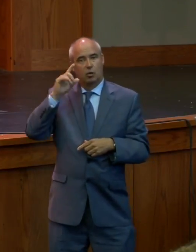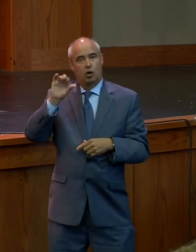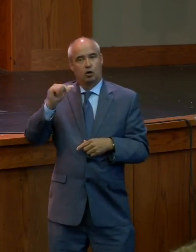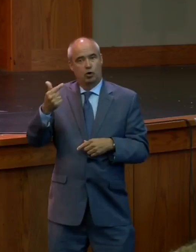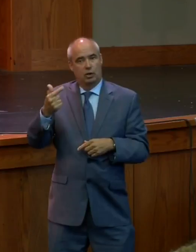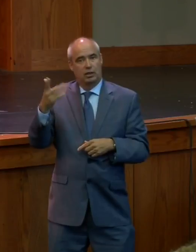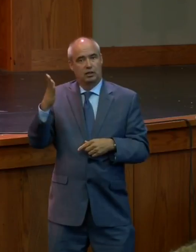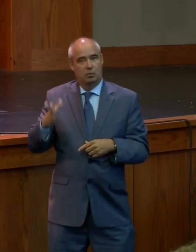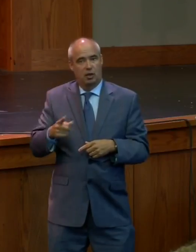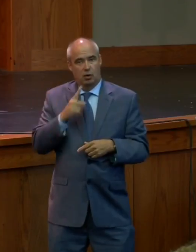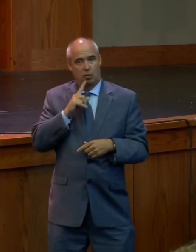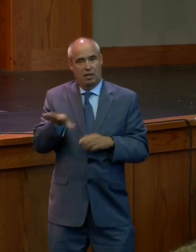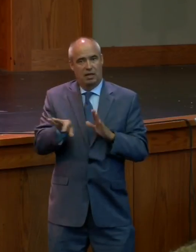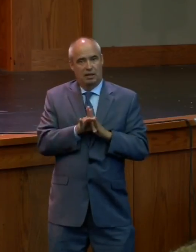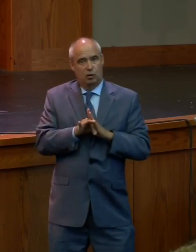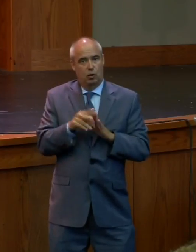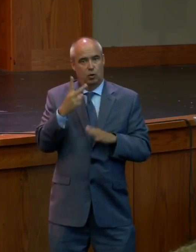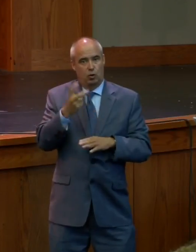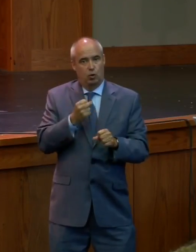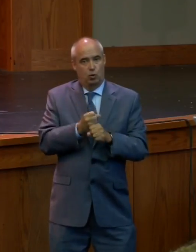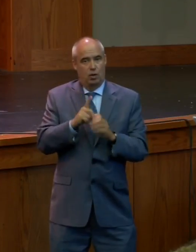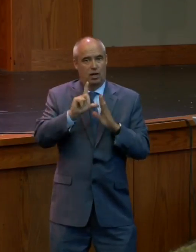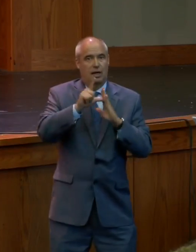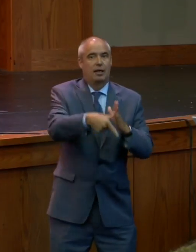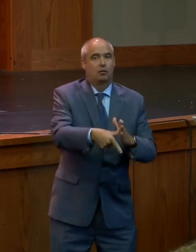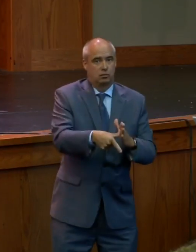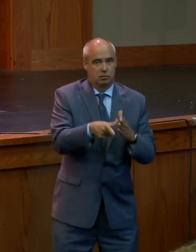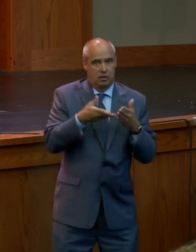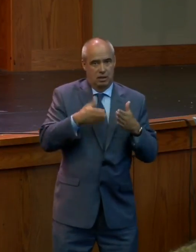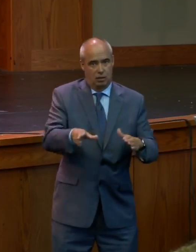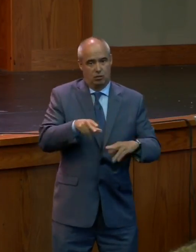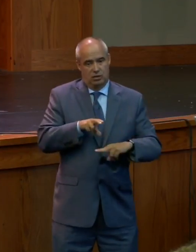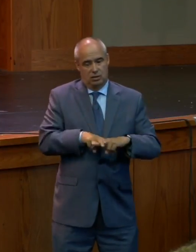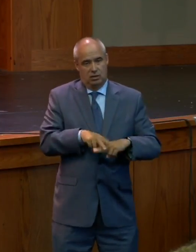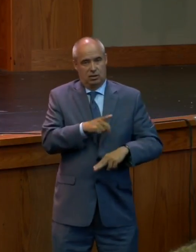POSITIONS BE ELECTED TWO YEARS LATER. THIS WILL ALLOW SITTING DELEGATES TO RUN FOR SPEAKER OR